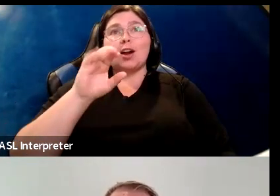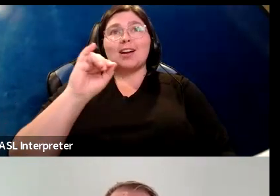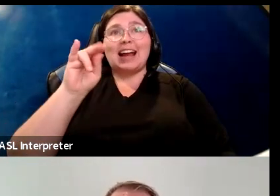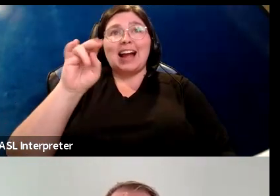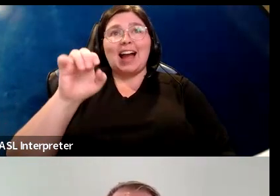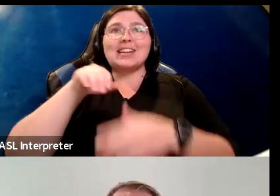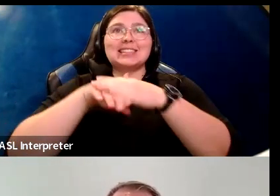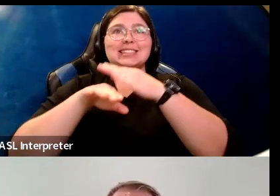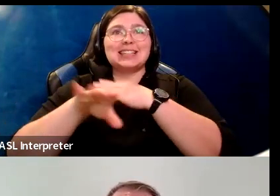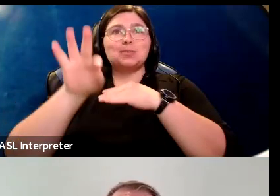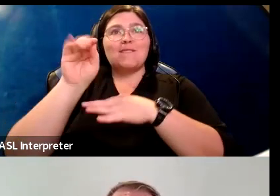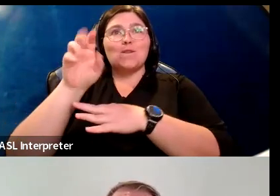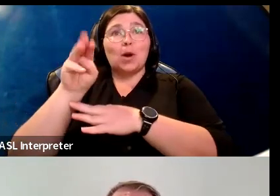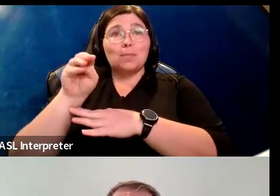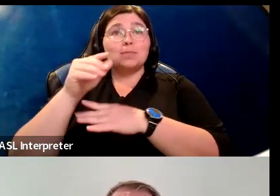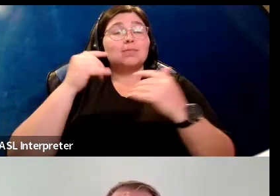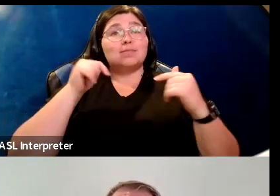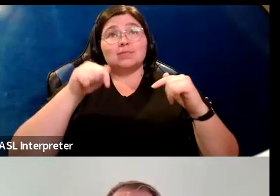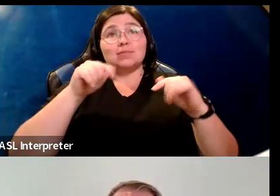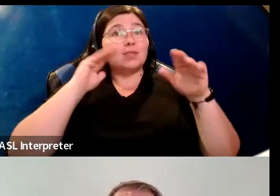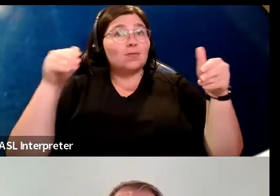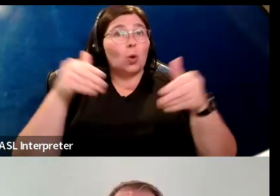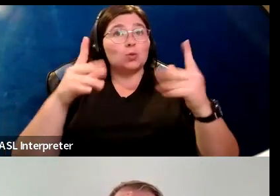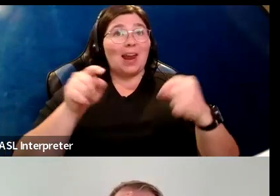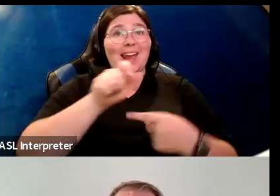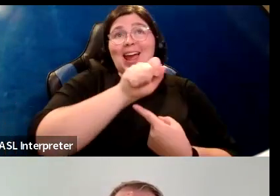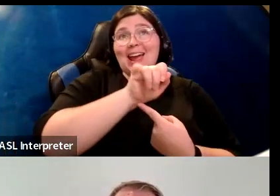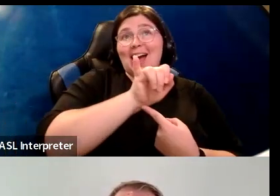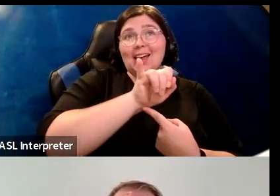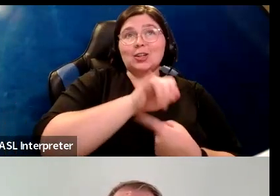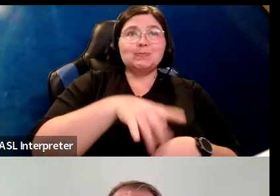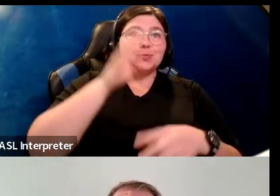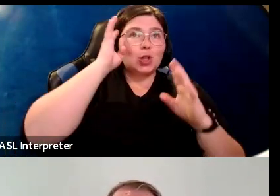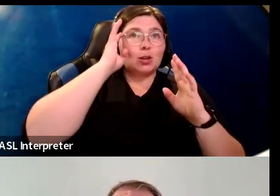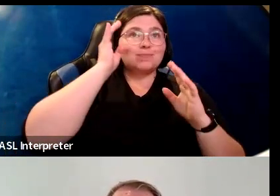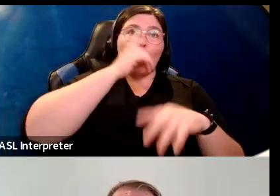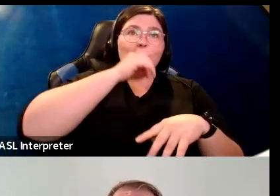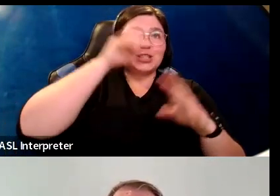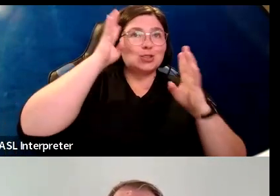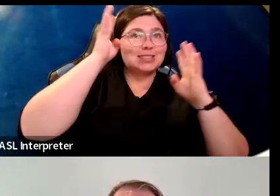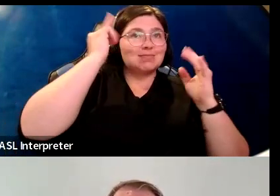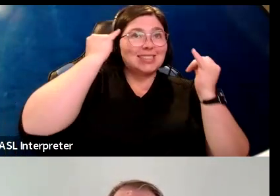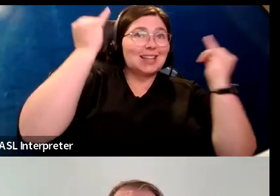This session is focused on AI and accessibility, and I'm really excited to have these five panelists with us